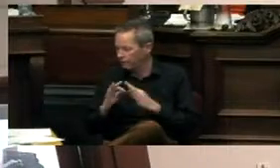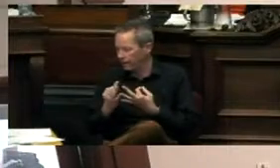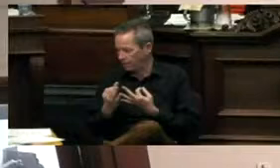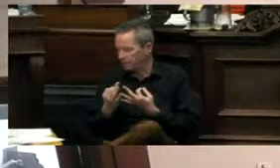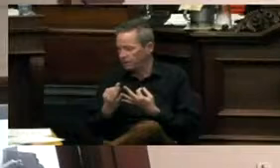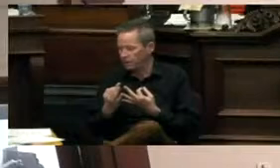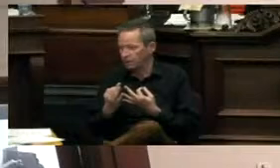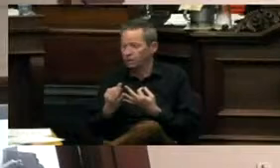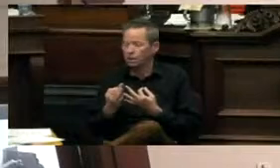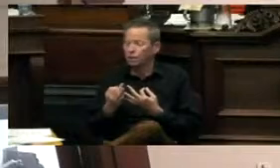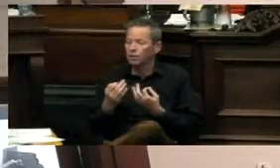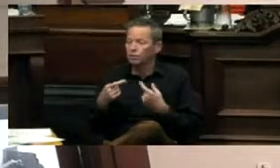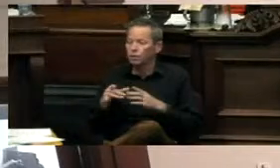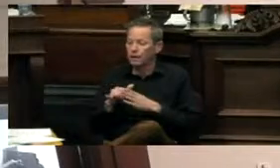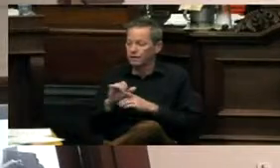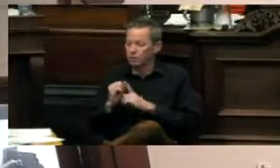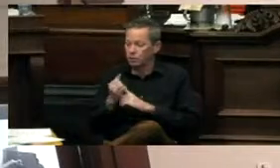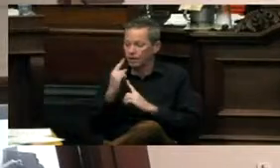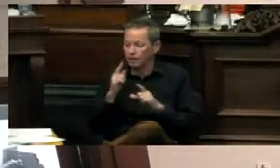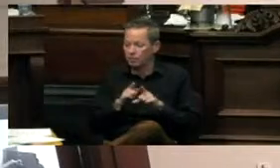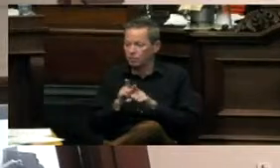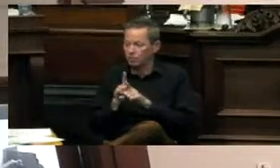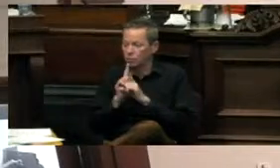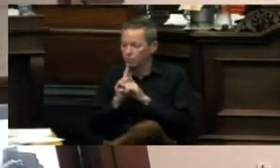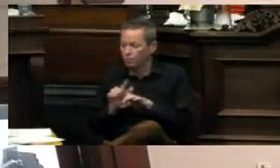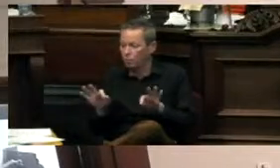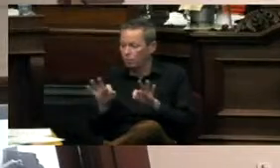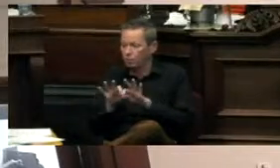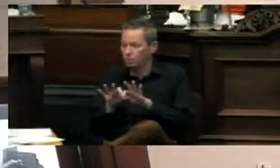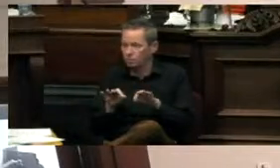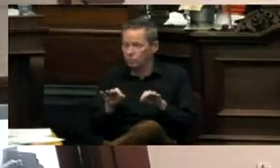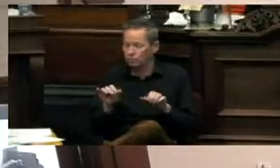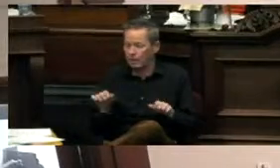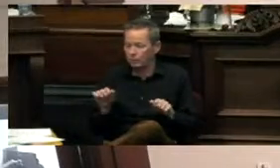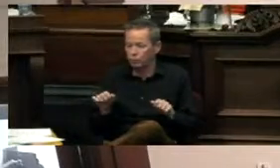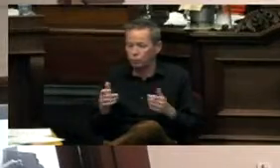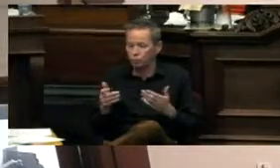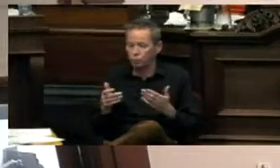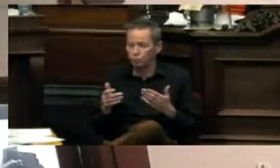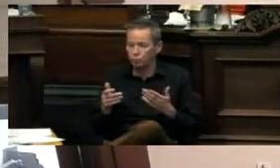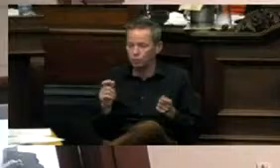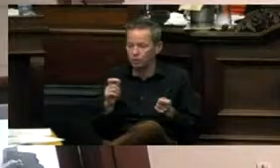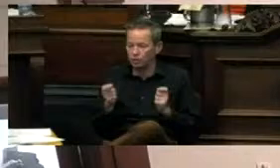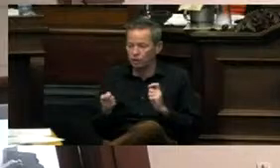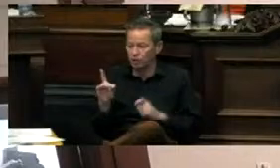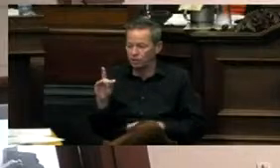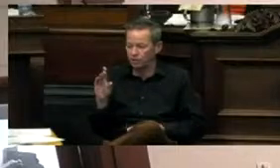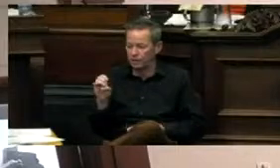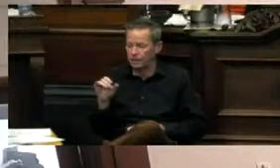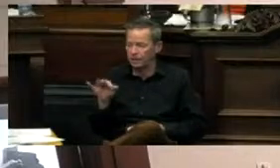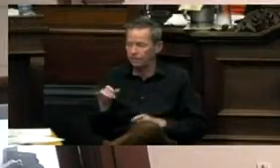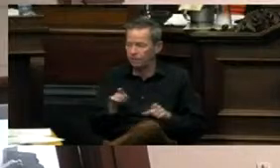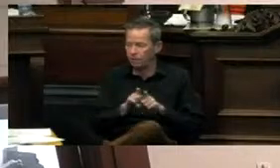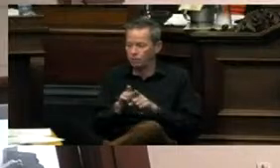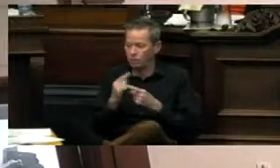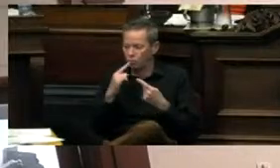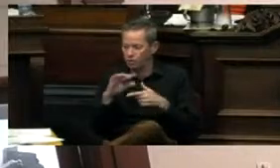lives. One example when we talked about I gave is some people have had losses in their families and in those instances,